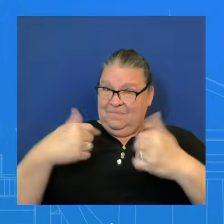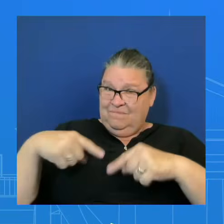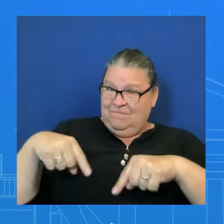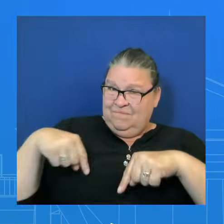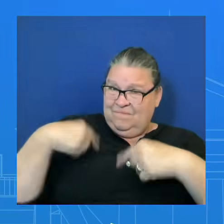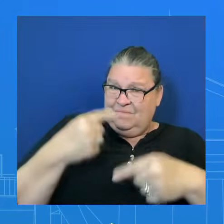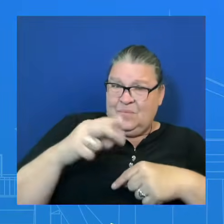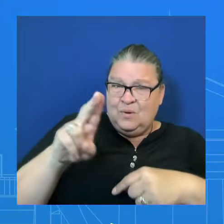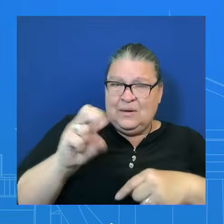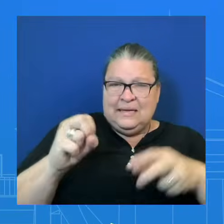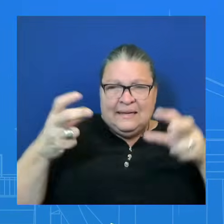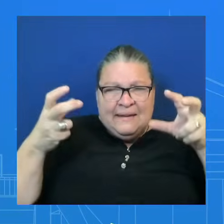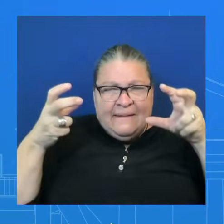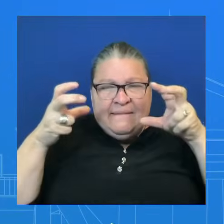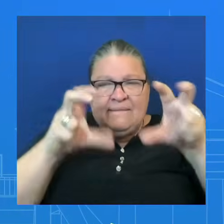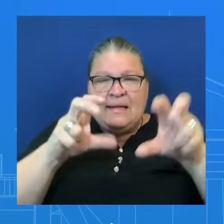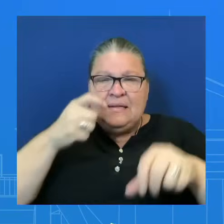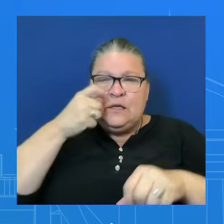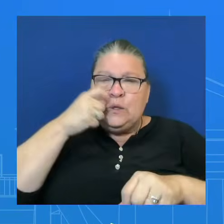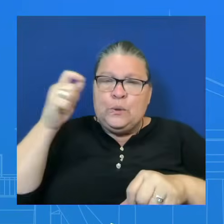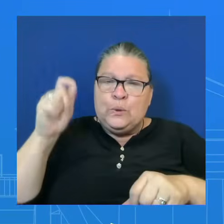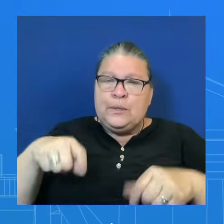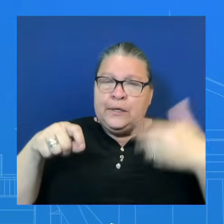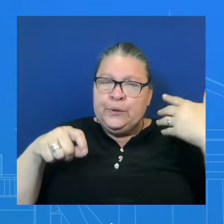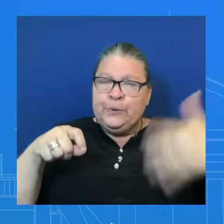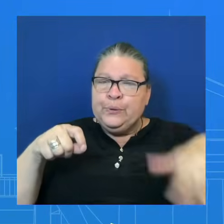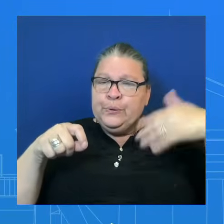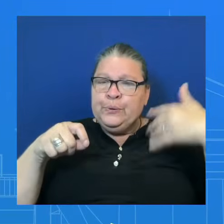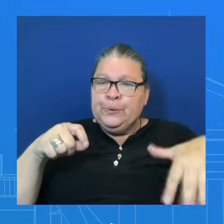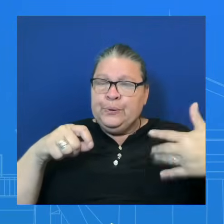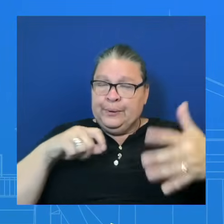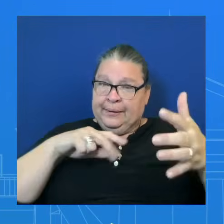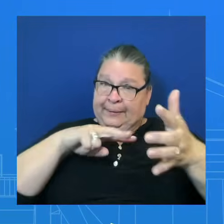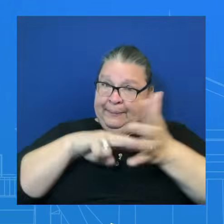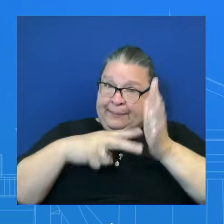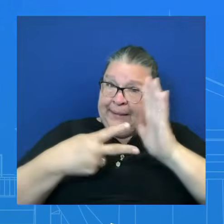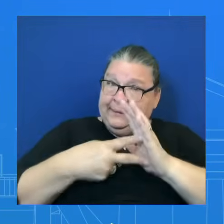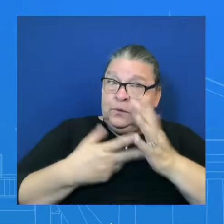adhere to some of the President's wishes with respect to aggressive moves within Russia,